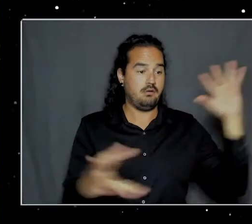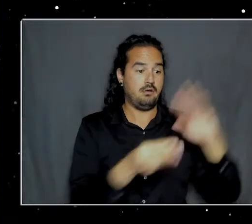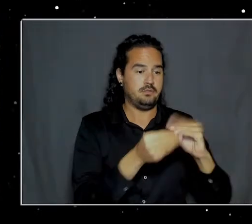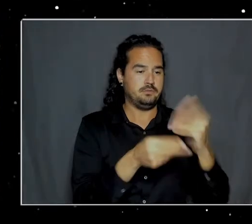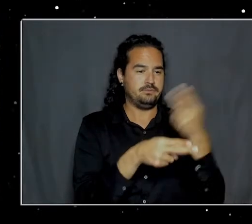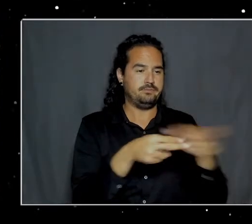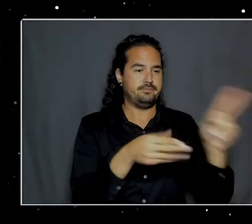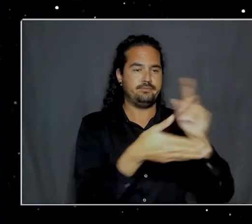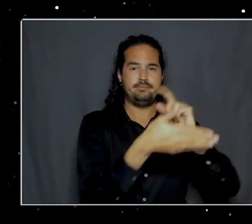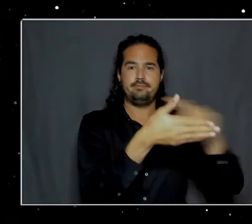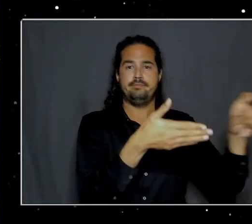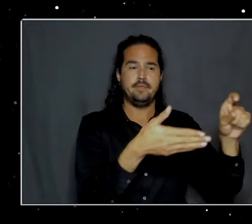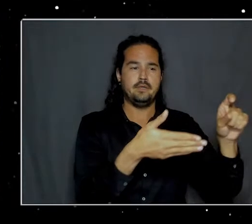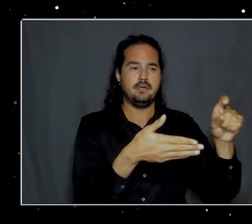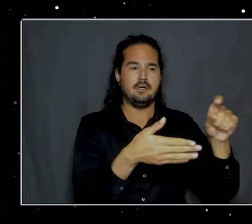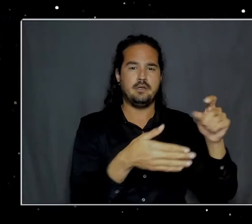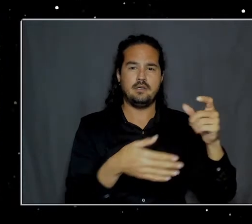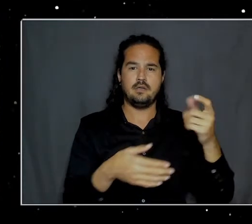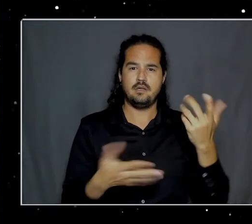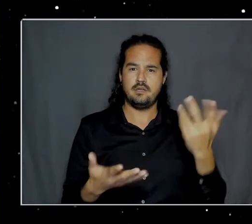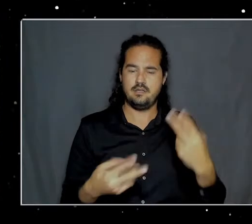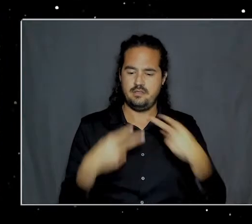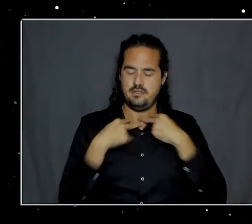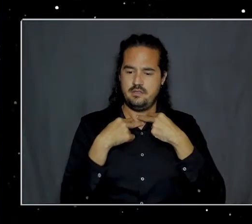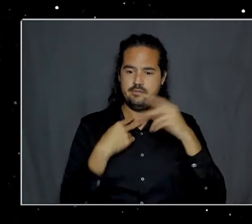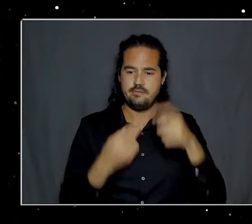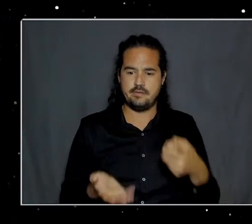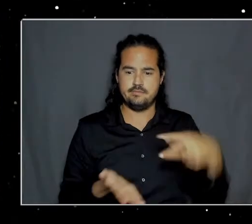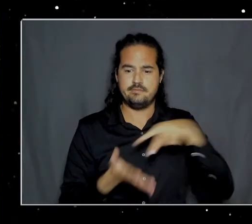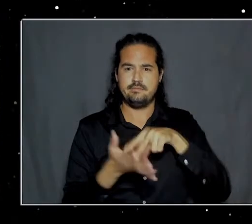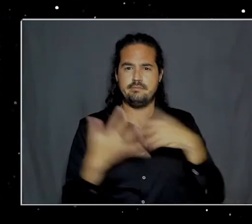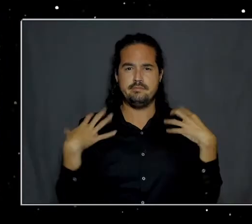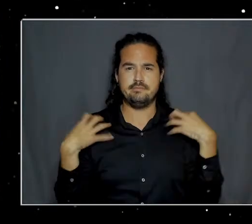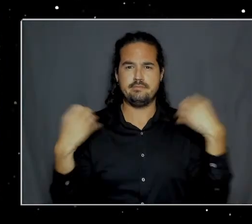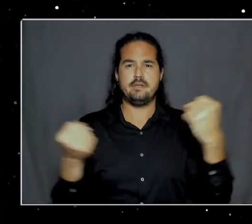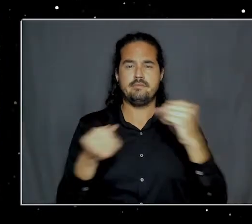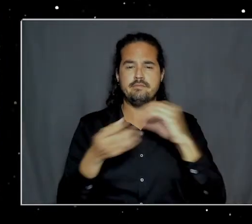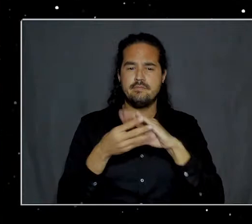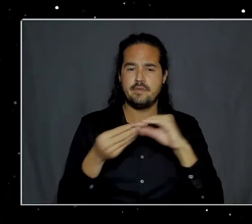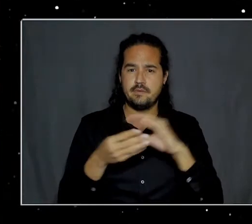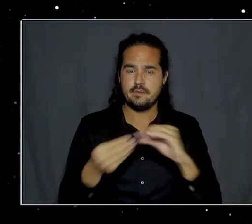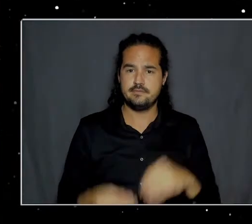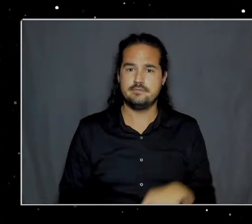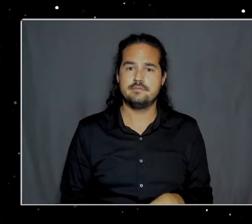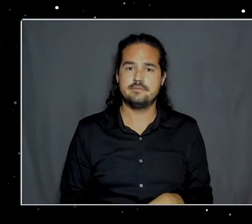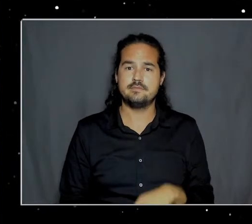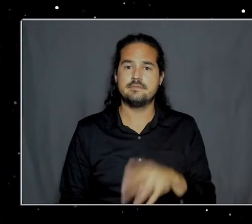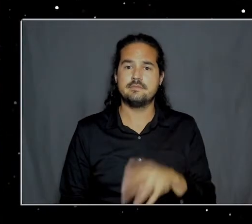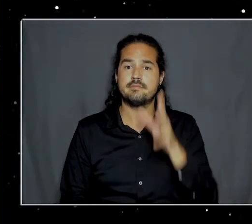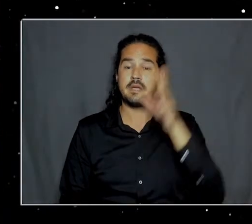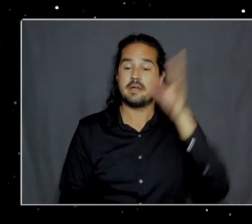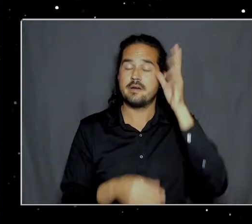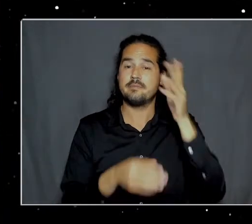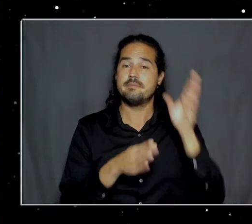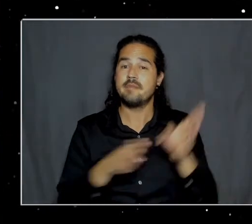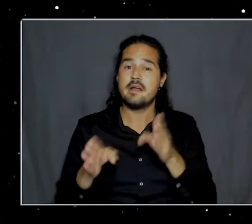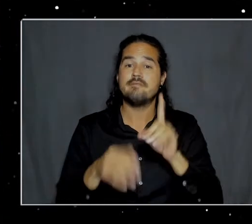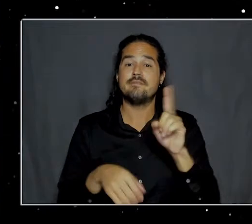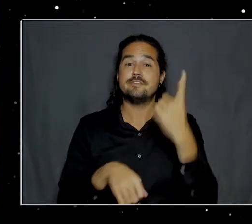SPECIAL LIFE'S MOMENTS, FIRST